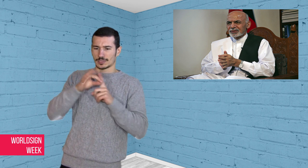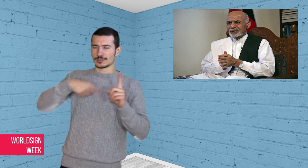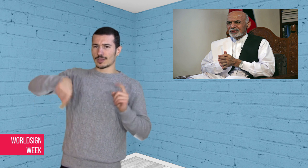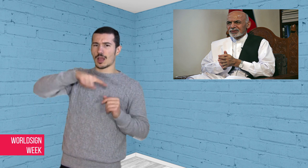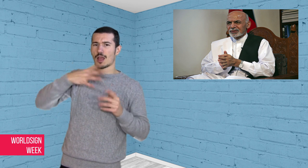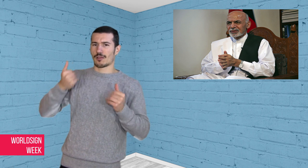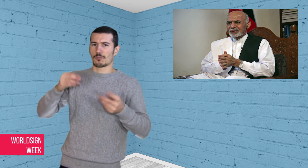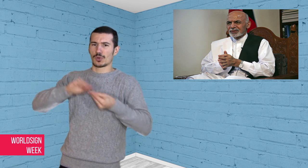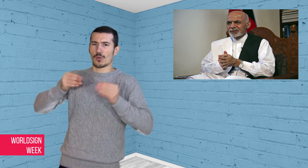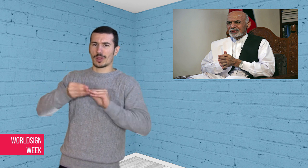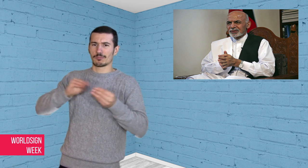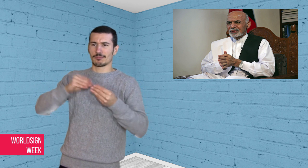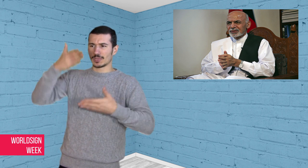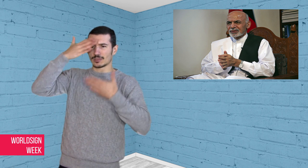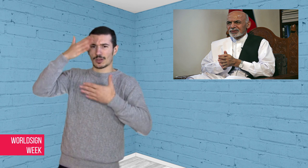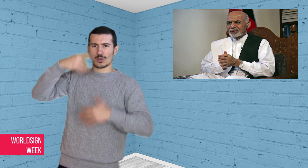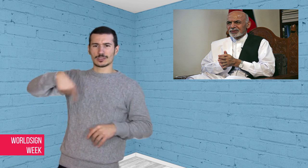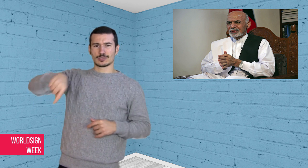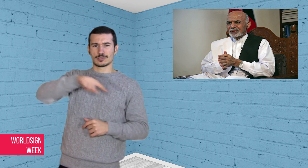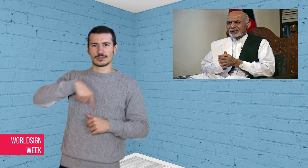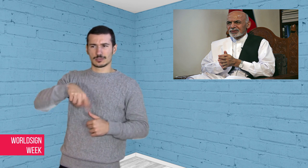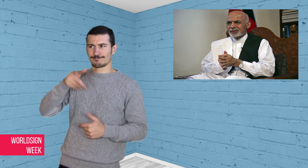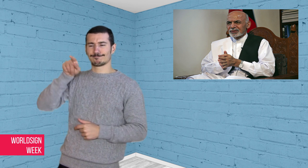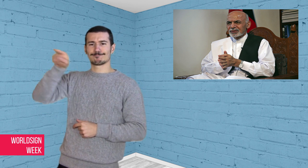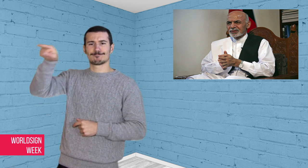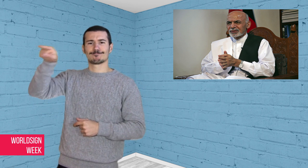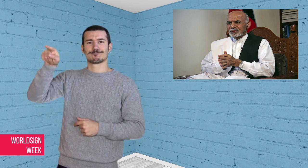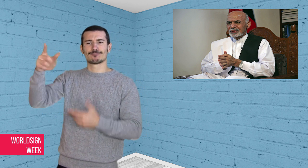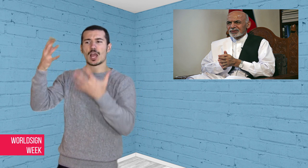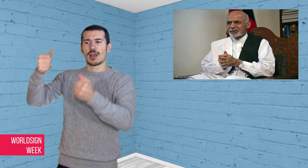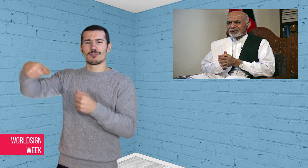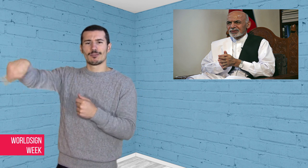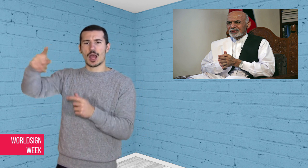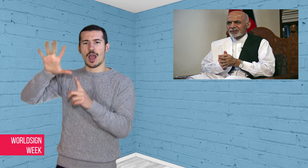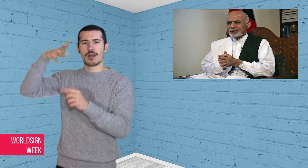back at the Afghan President, saying one of